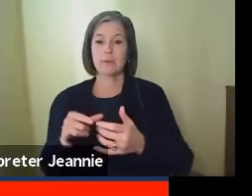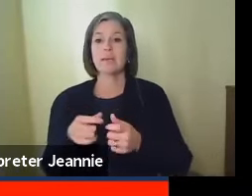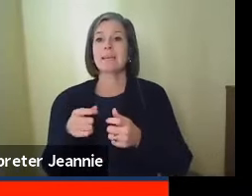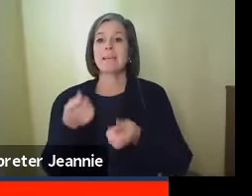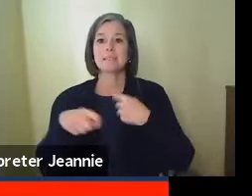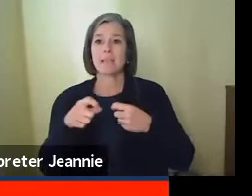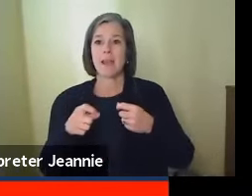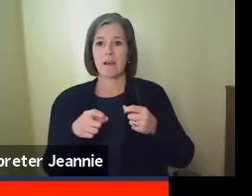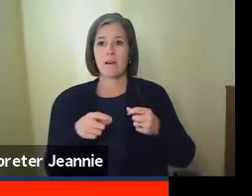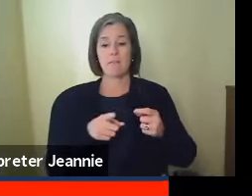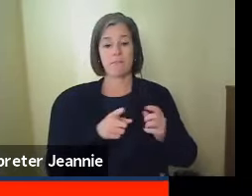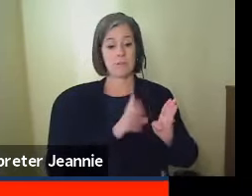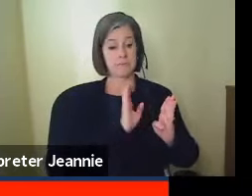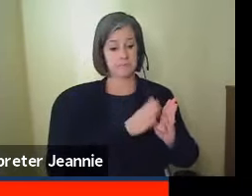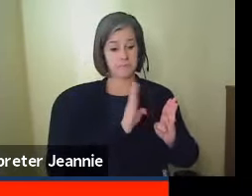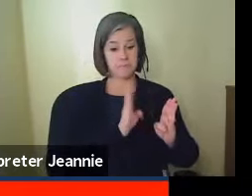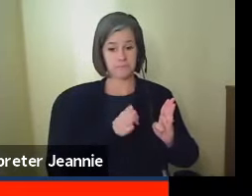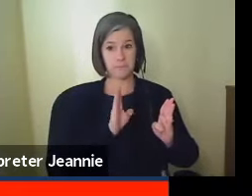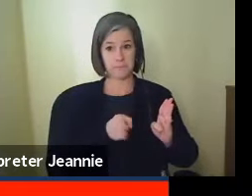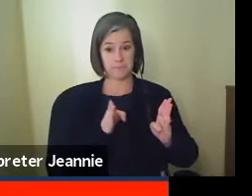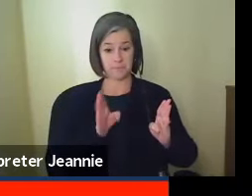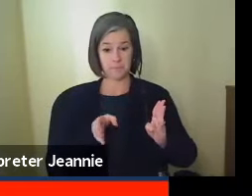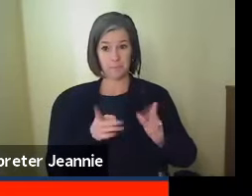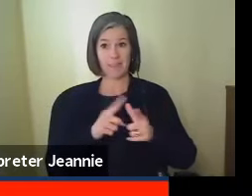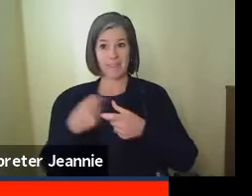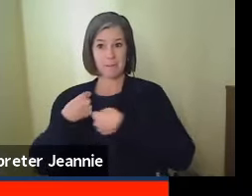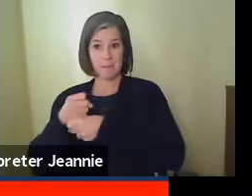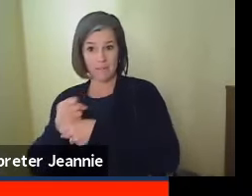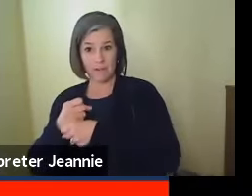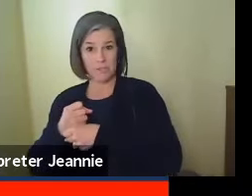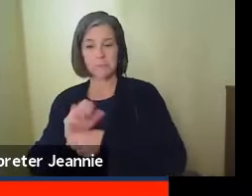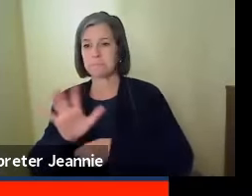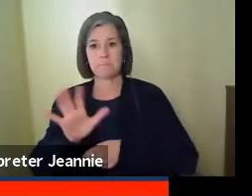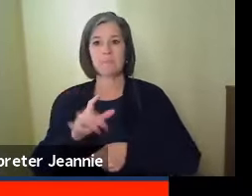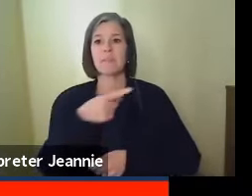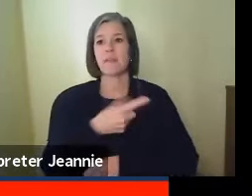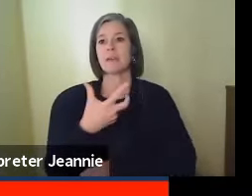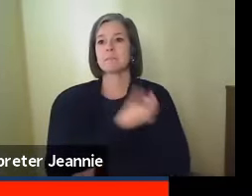clinical work first and you start manufacturing, Operation Warp Speed injected billions of dollars